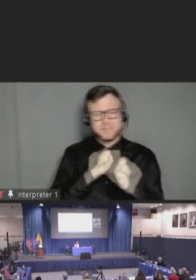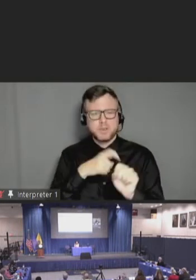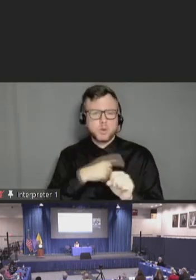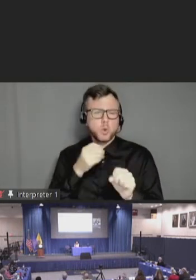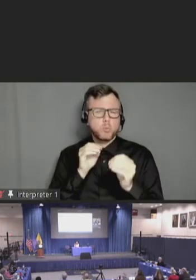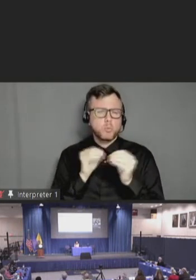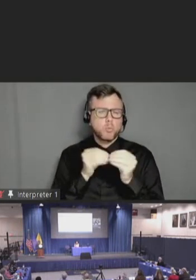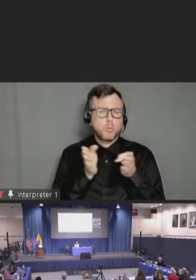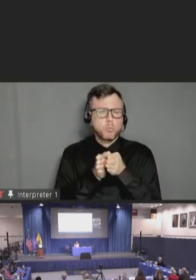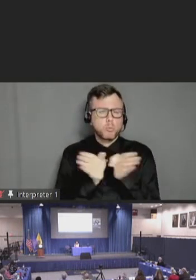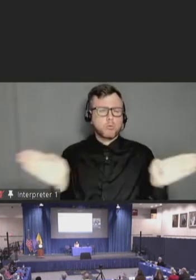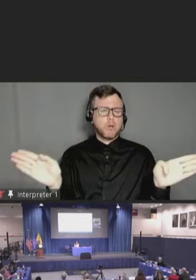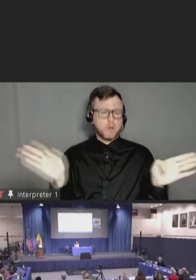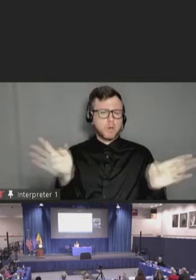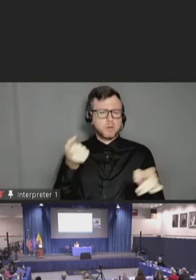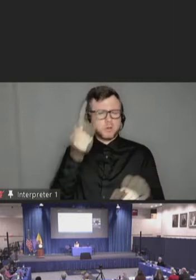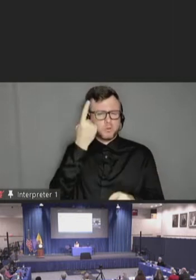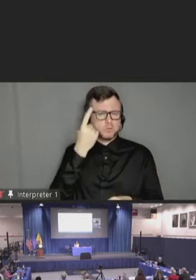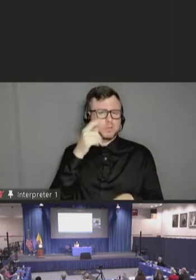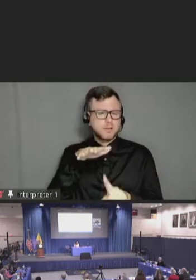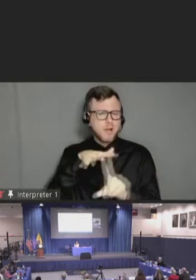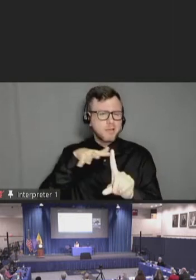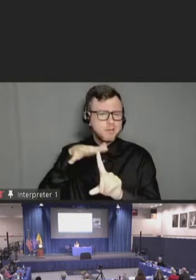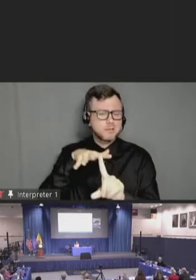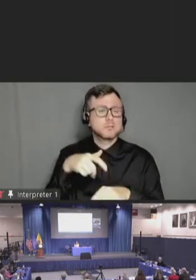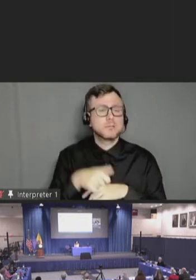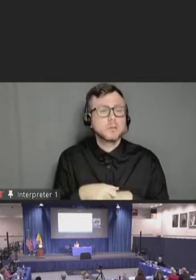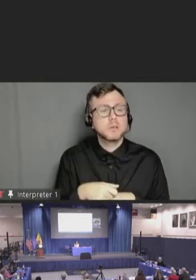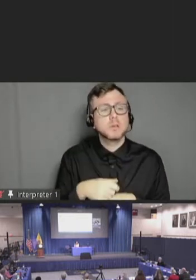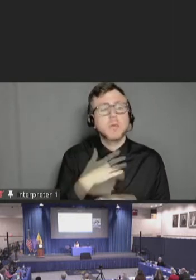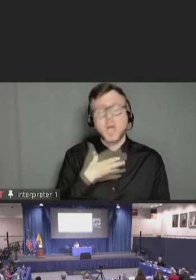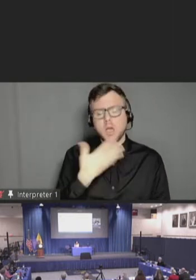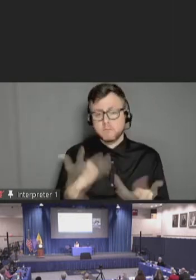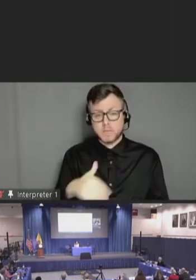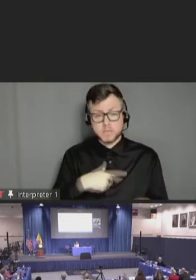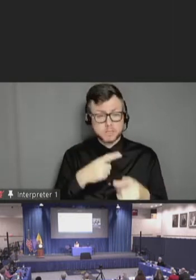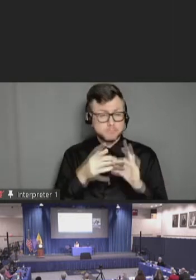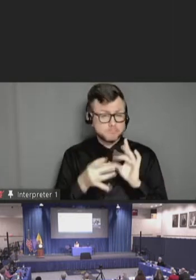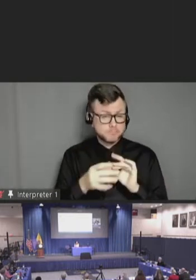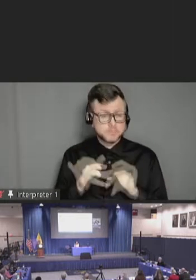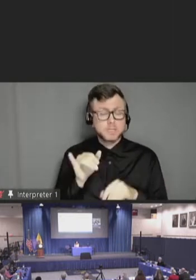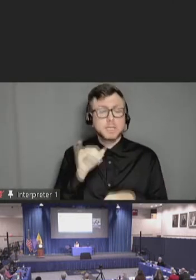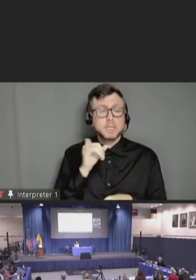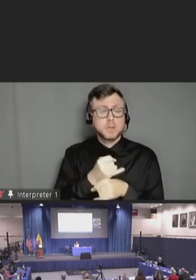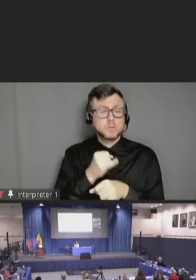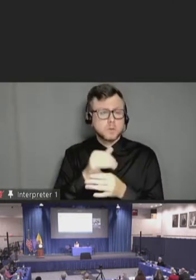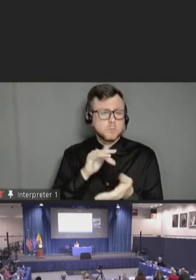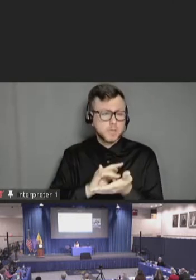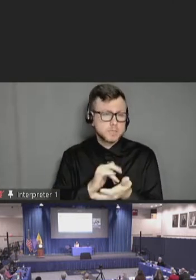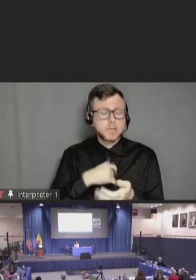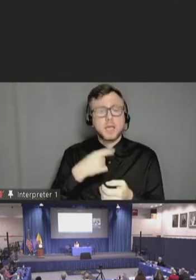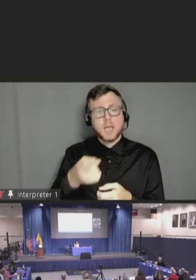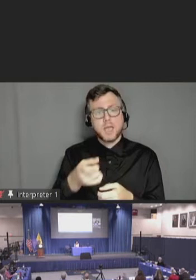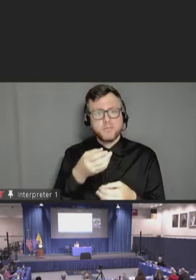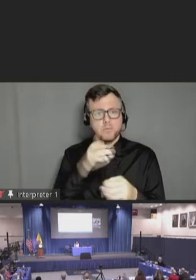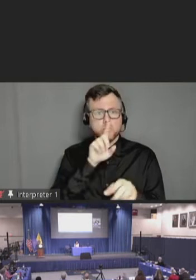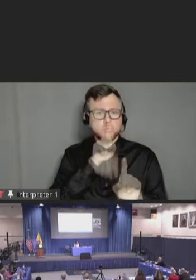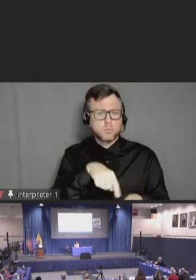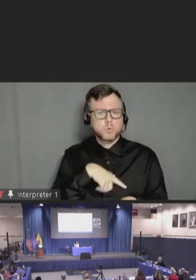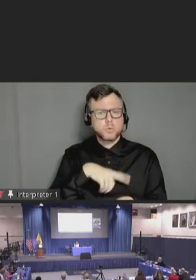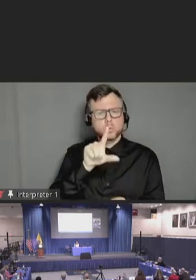So, as I mentioned, the Institute of Medicine issued a report in 2013 examining the childhood